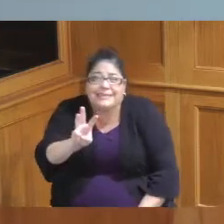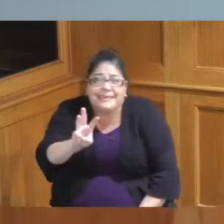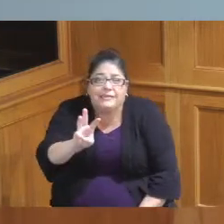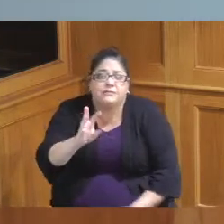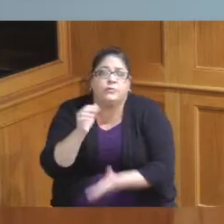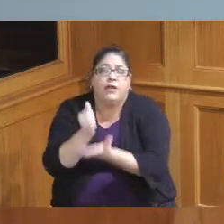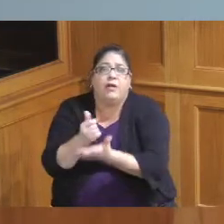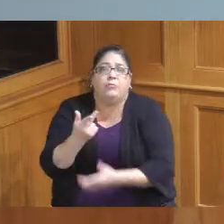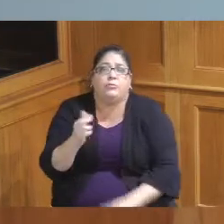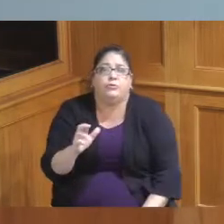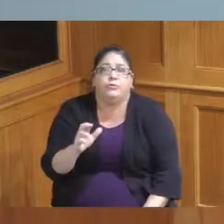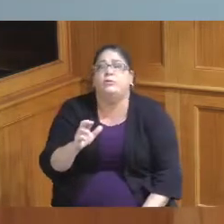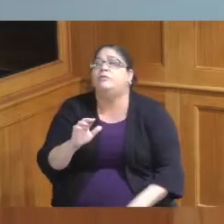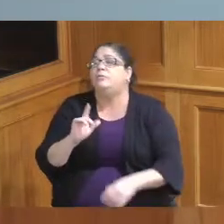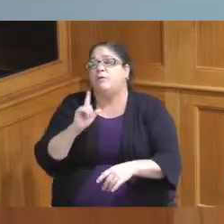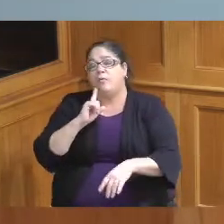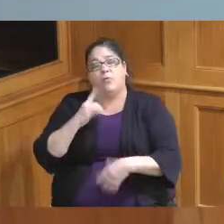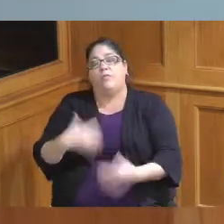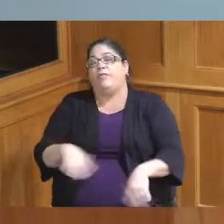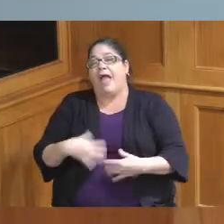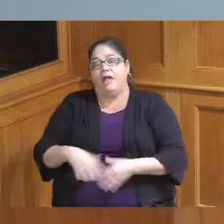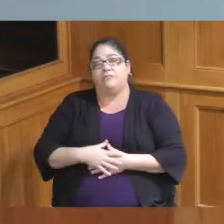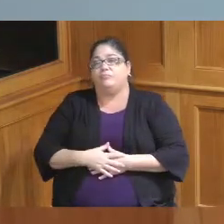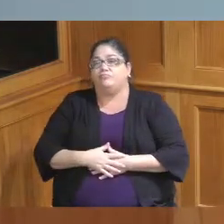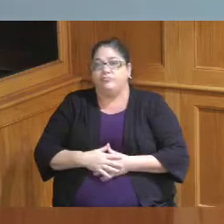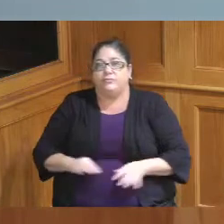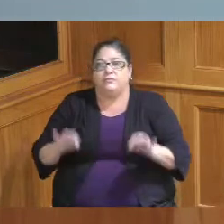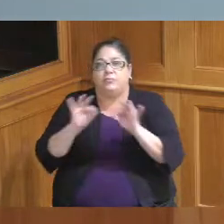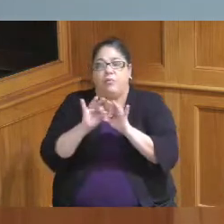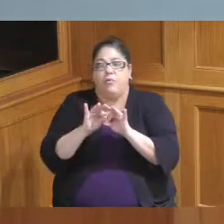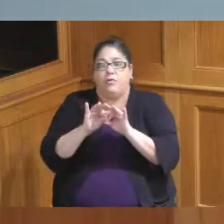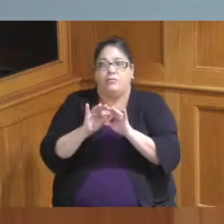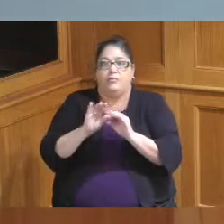you know need us to keep an eye on them but also the future for the organization so Stephanie is